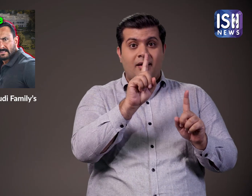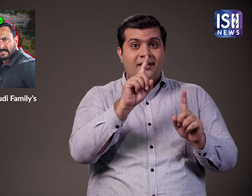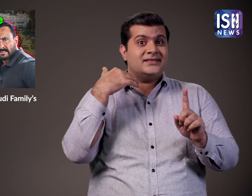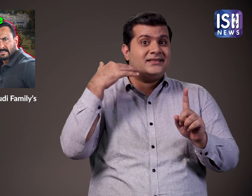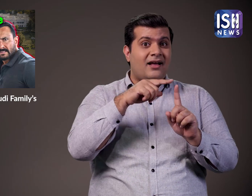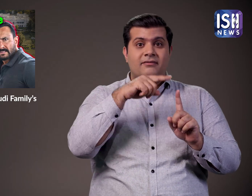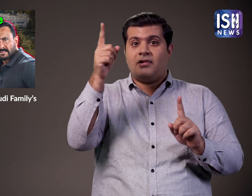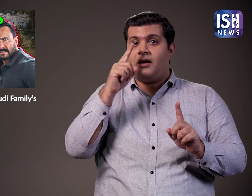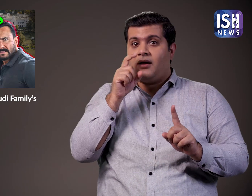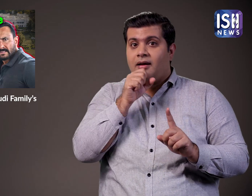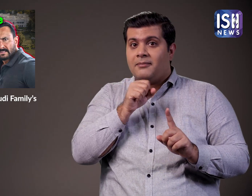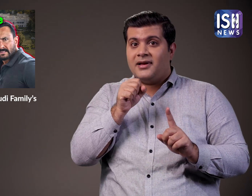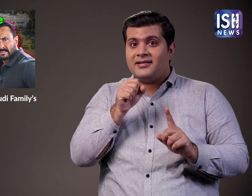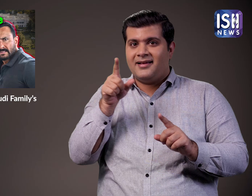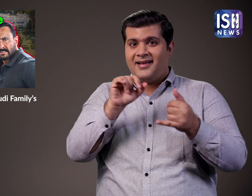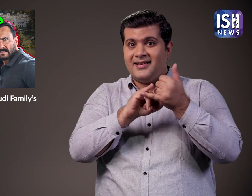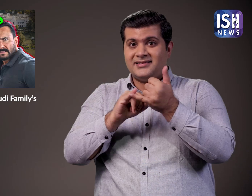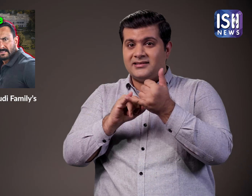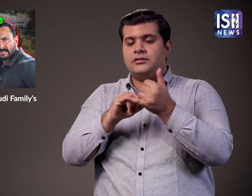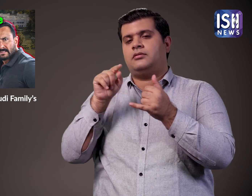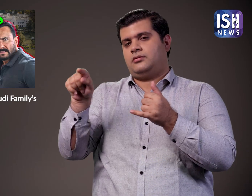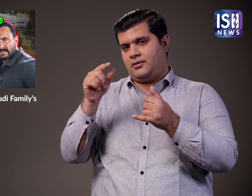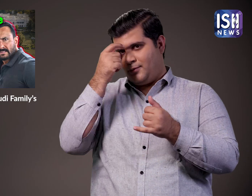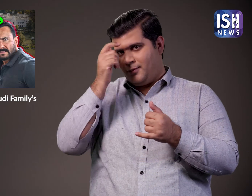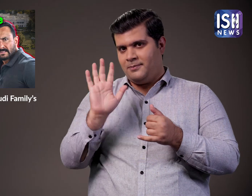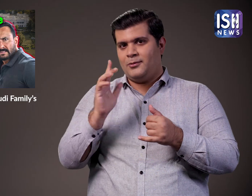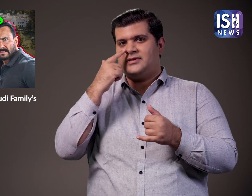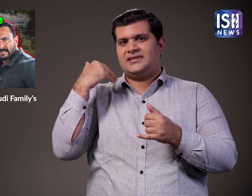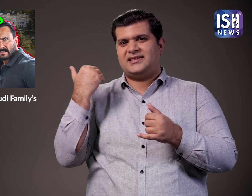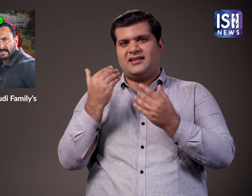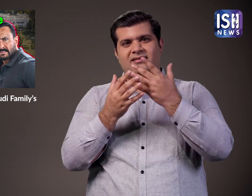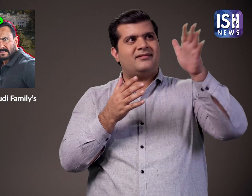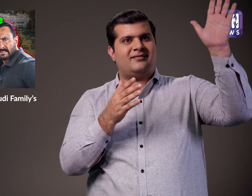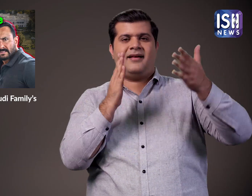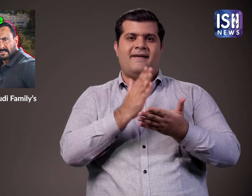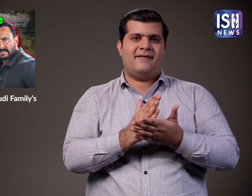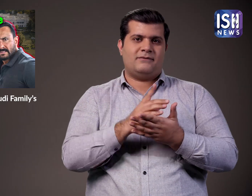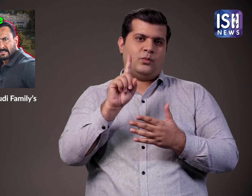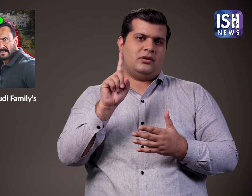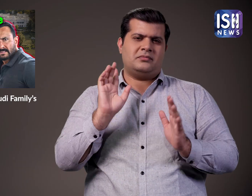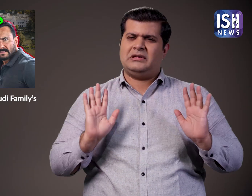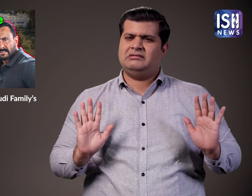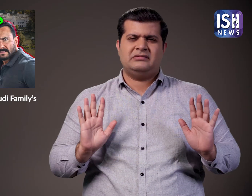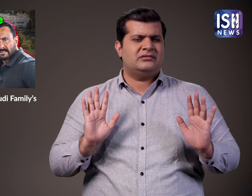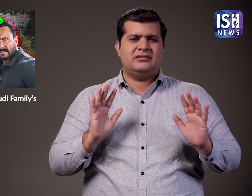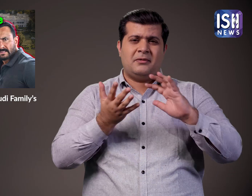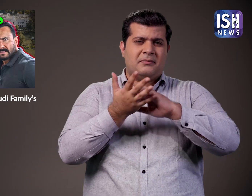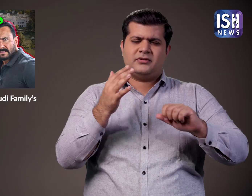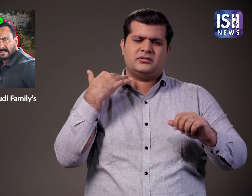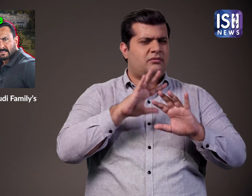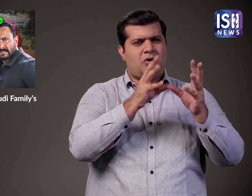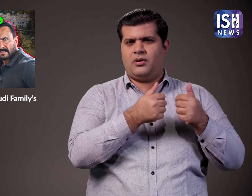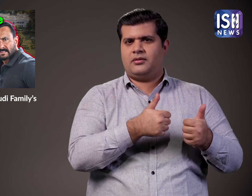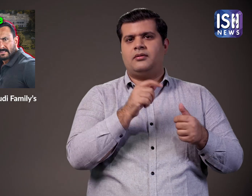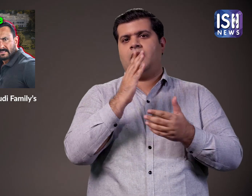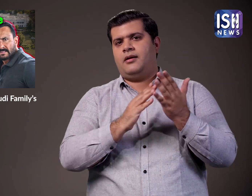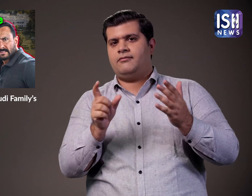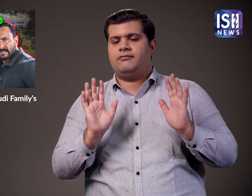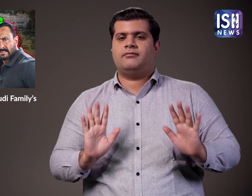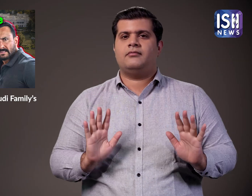Only the Bhopal property is under dispute, which is related to Saif’s grandmother's side.